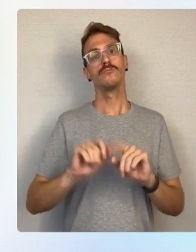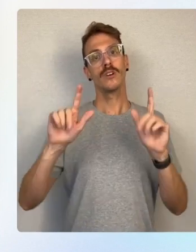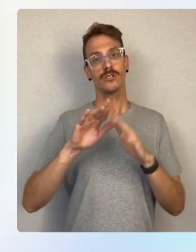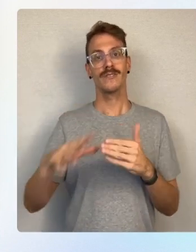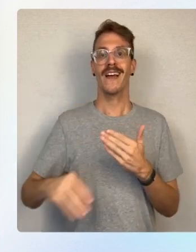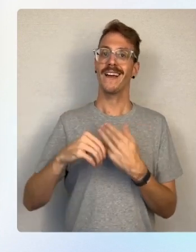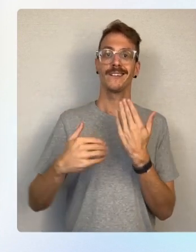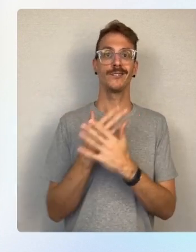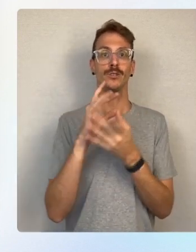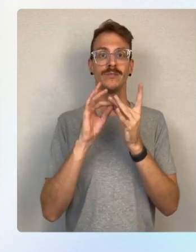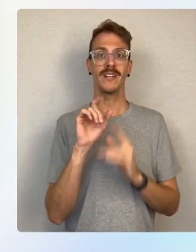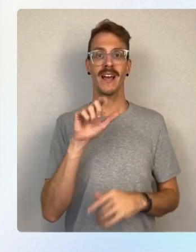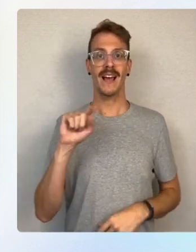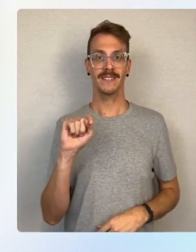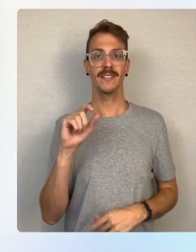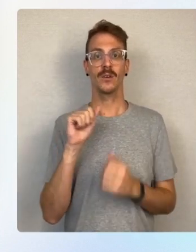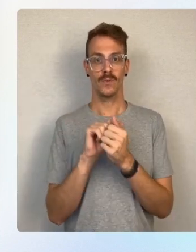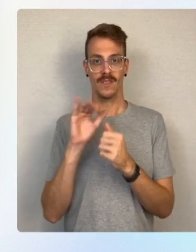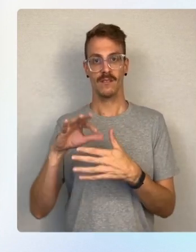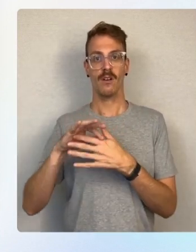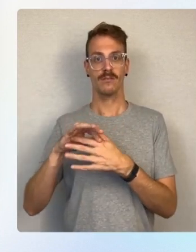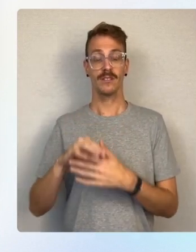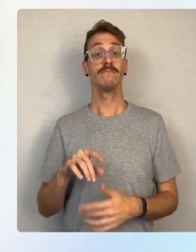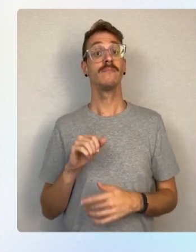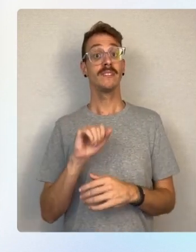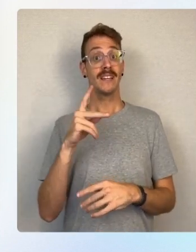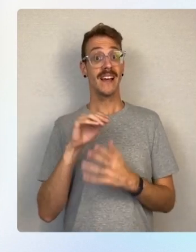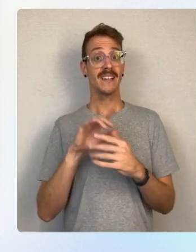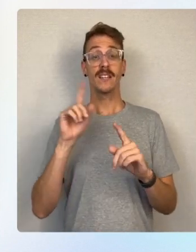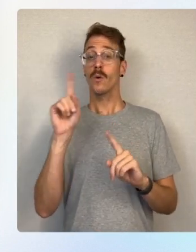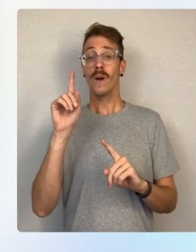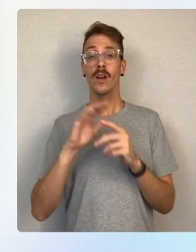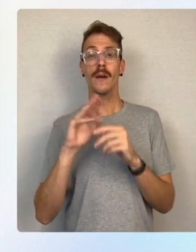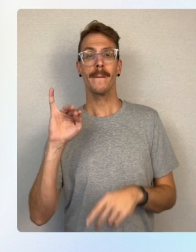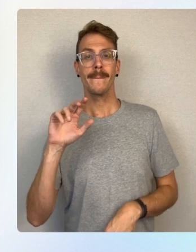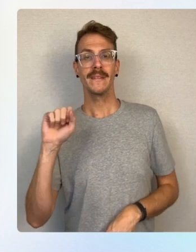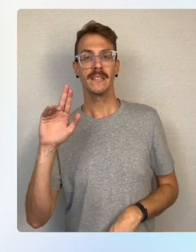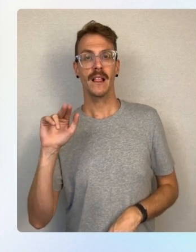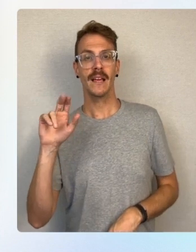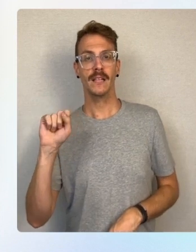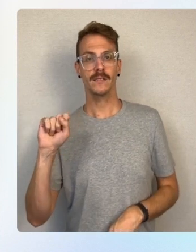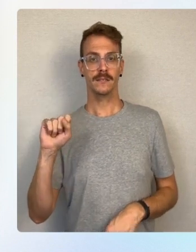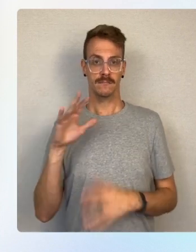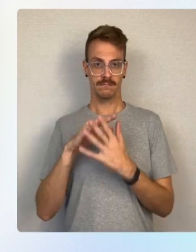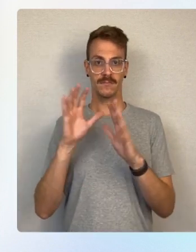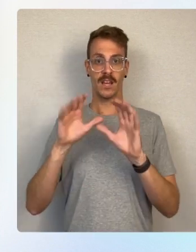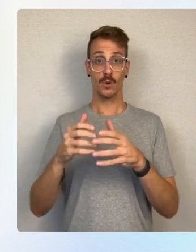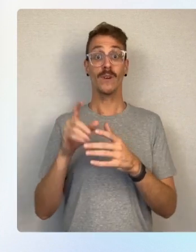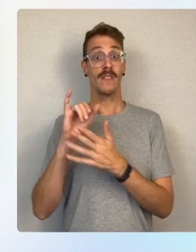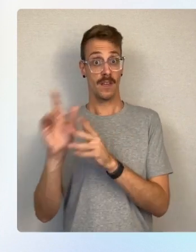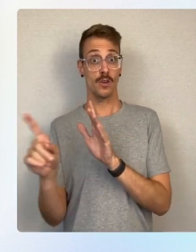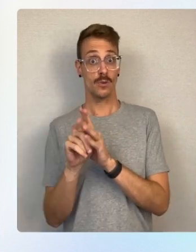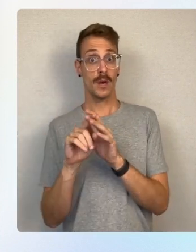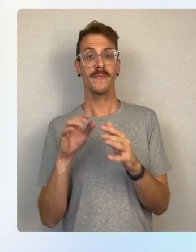and add a new data asset with the Add button. Data assets can be found under the Miscellaneous category. When the class chooser pops up,